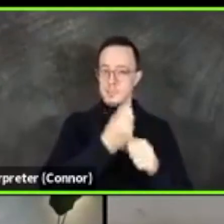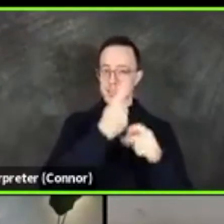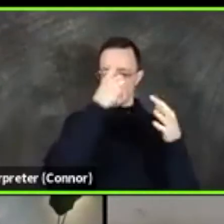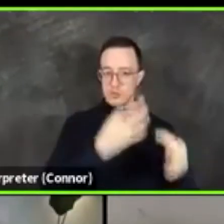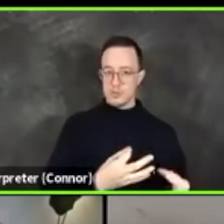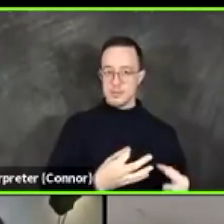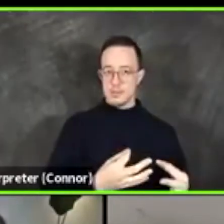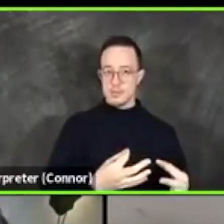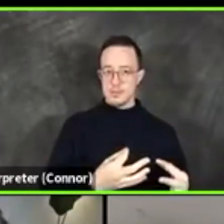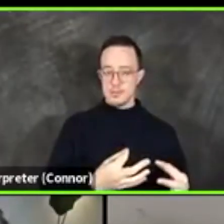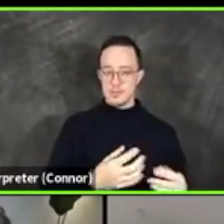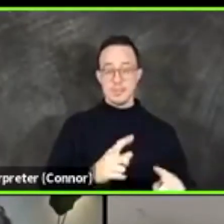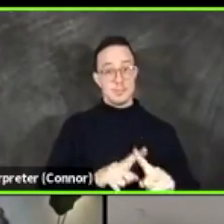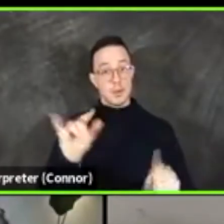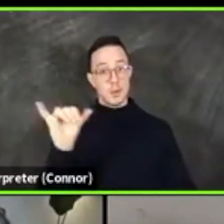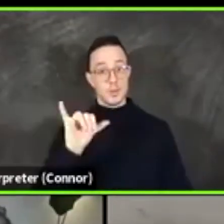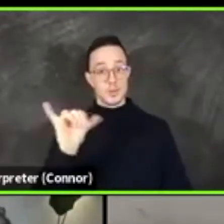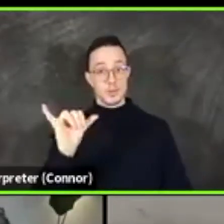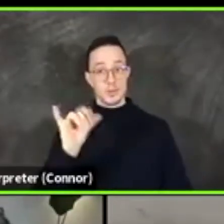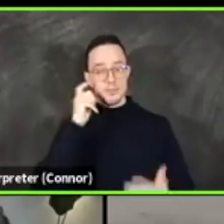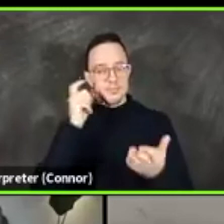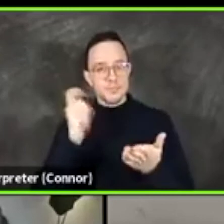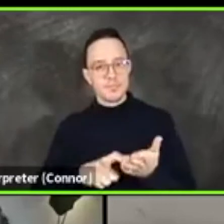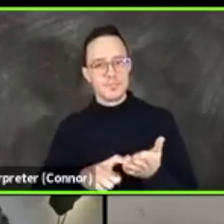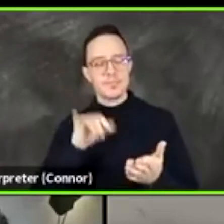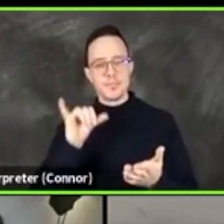BUT ALSO RECOGNIZING THAT I THINK SOMETIMES WHEN WE TALK ABOUT ACCOUNTABILITY